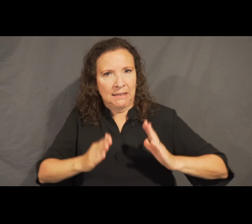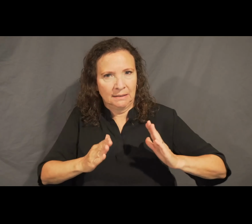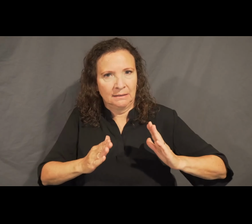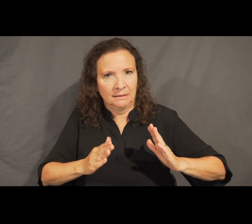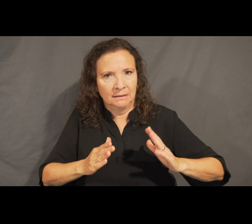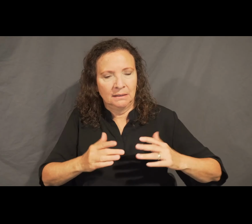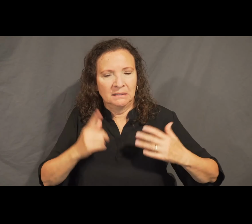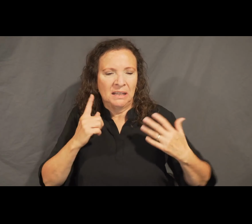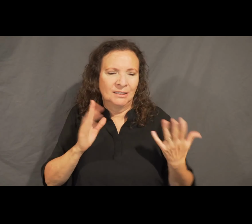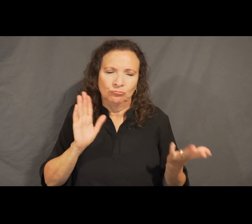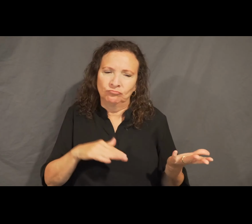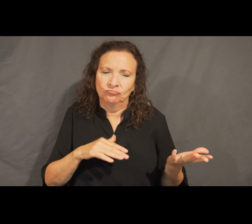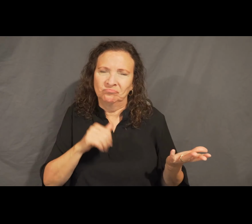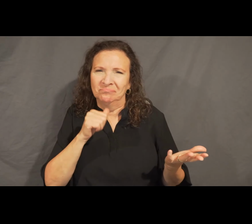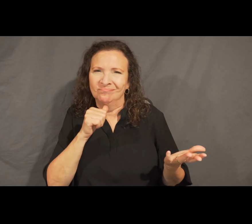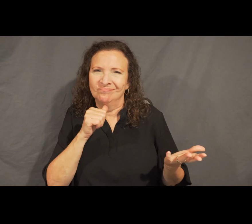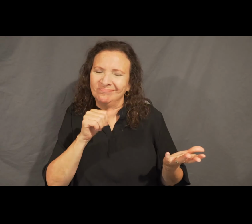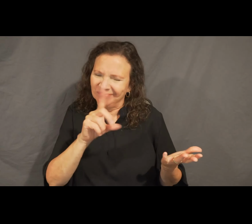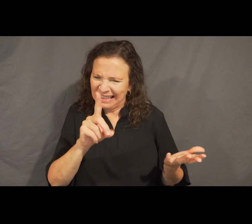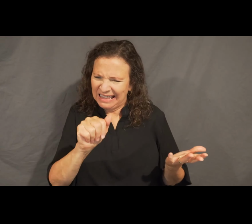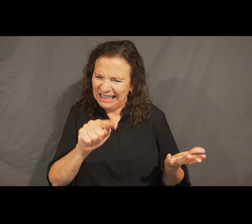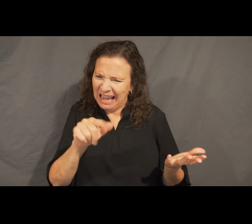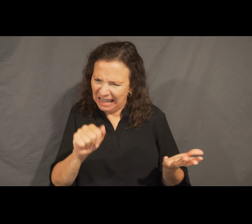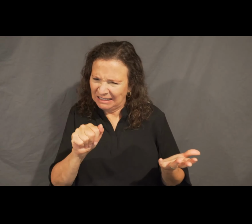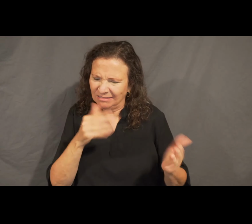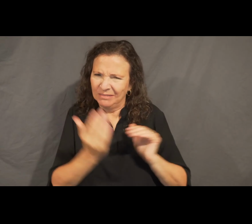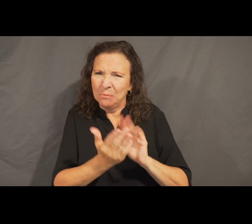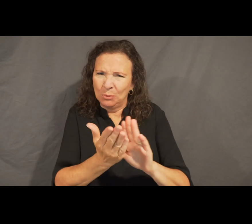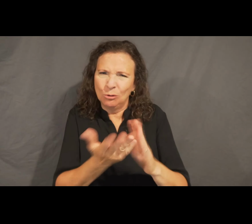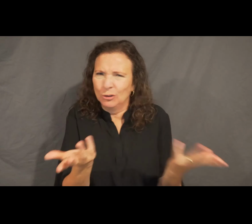Thinking oh, I'm not sure that's really a good way to go. I don't know why but it feels off.